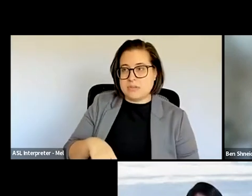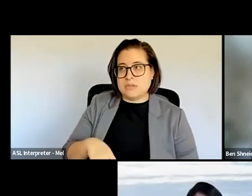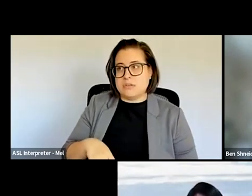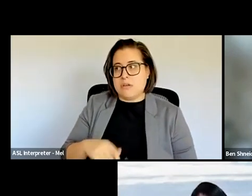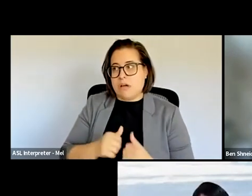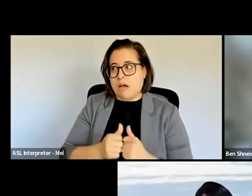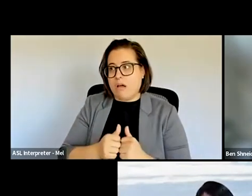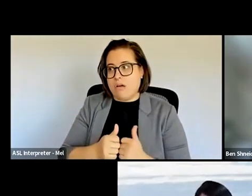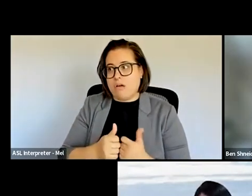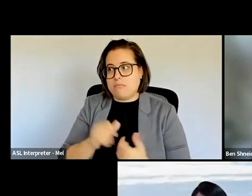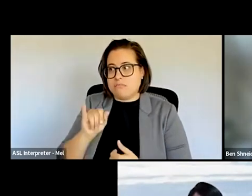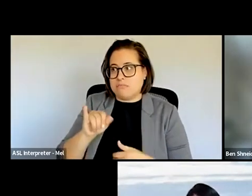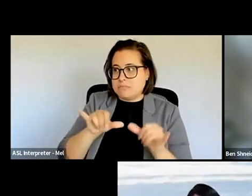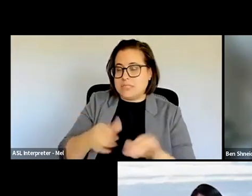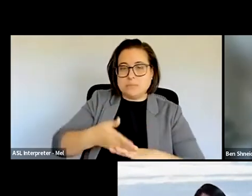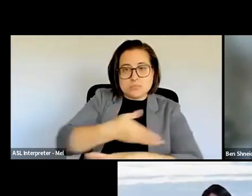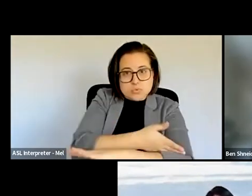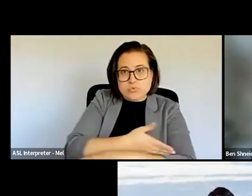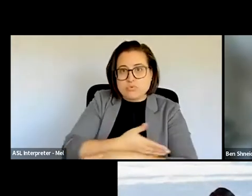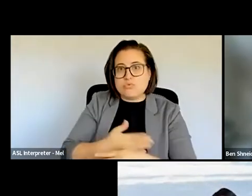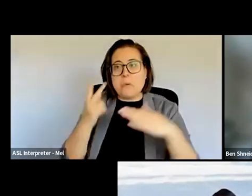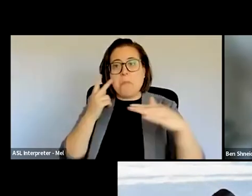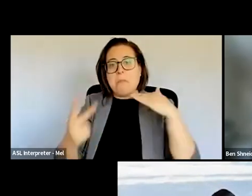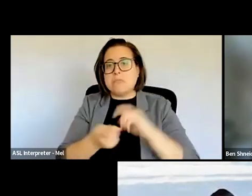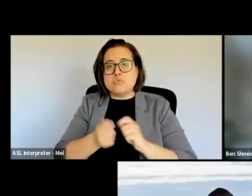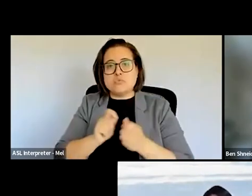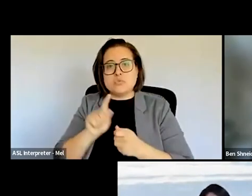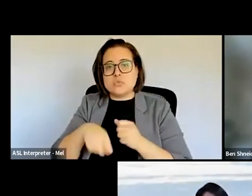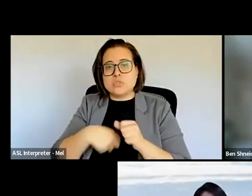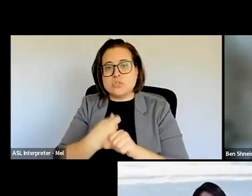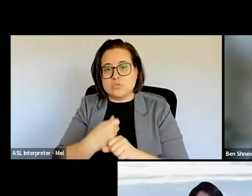to improve them and how they will change 20 years from now and I think one of the important things